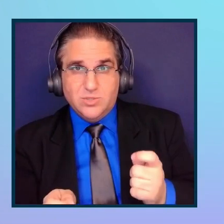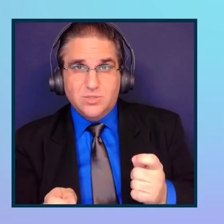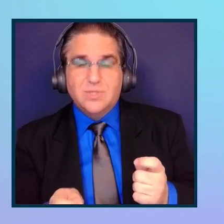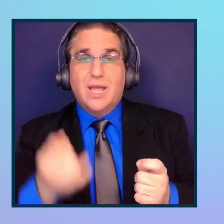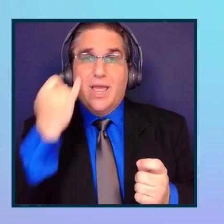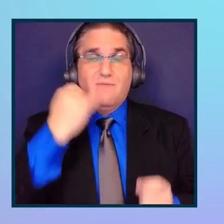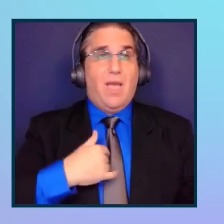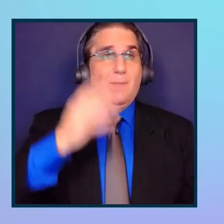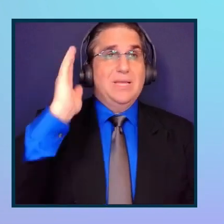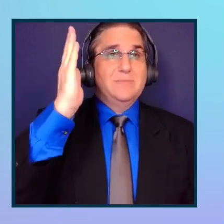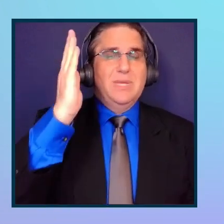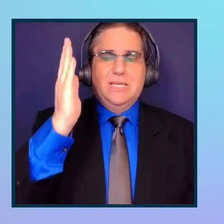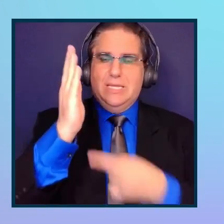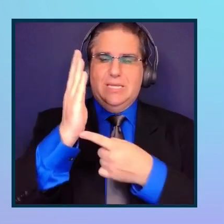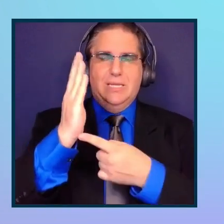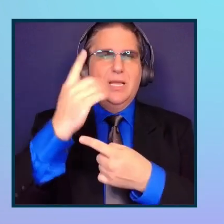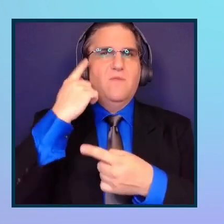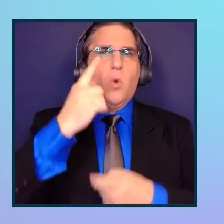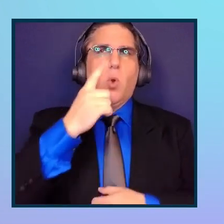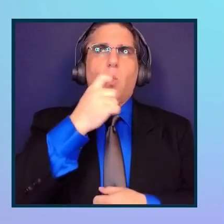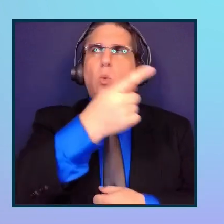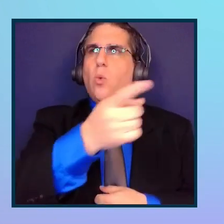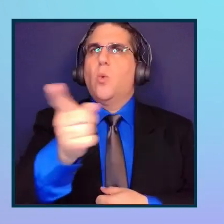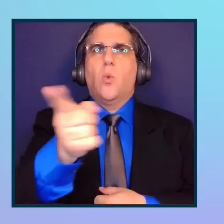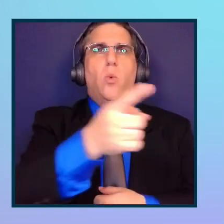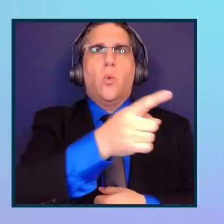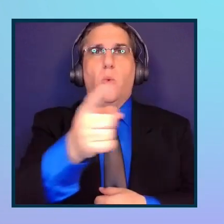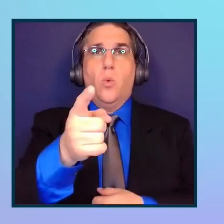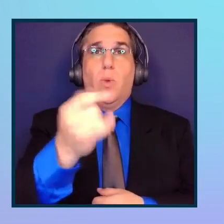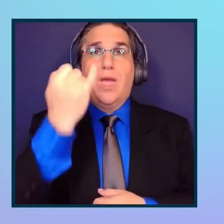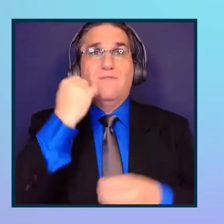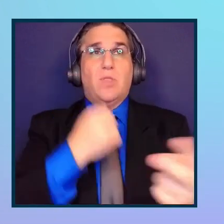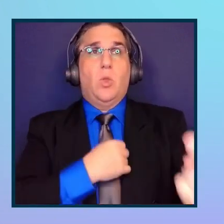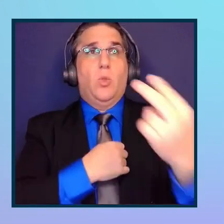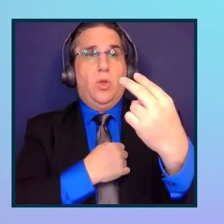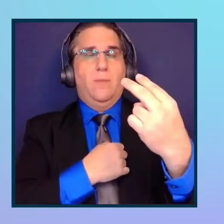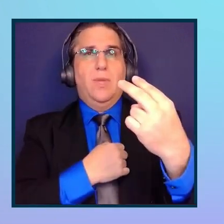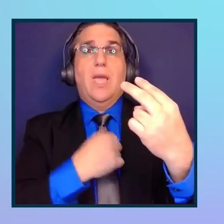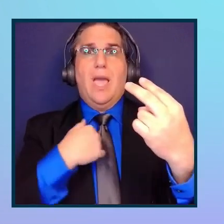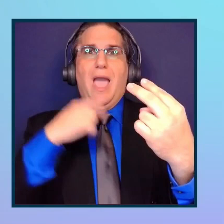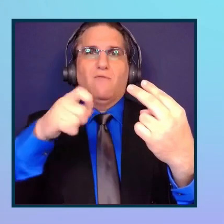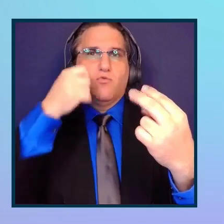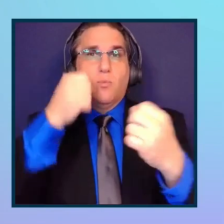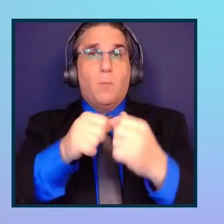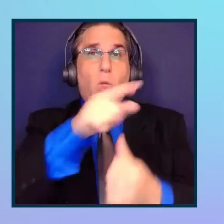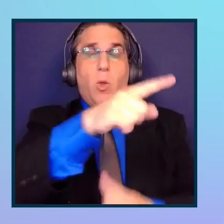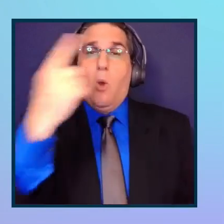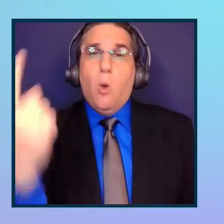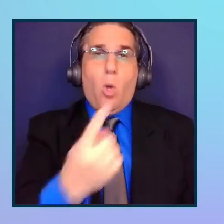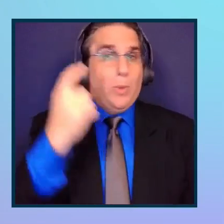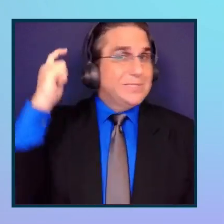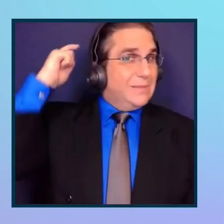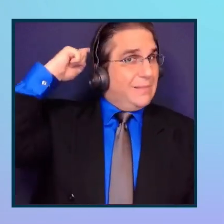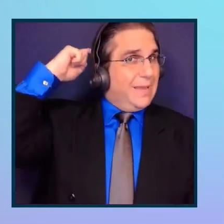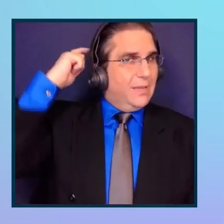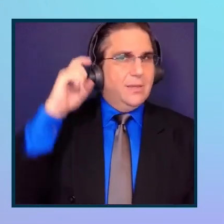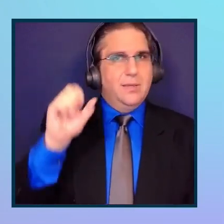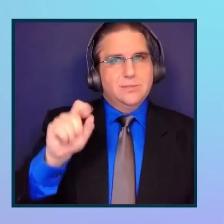affect their perception of status? Liz you wanna chime in? Yeah, so I work at the Disabled List